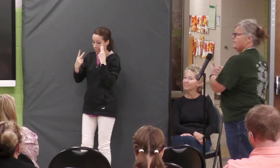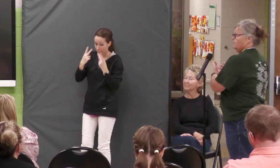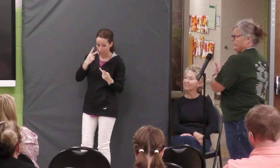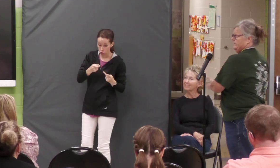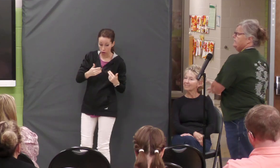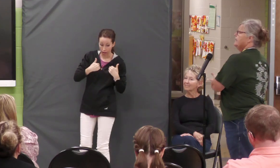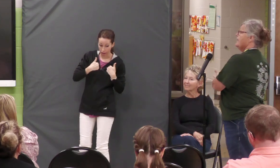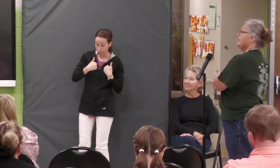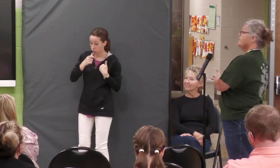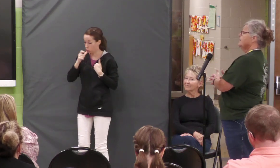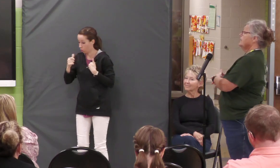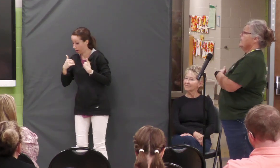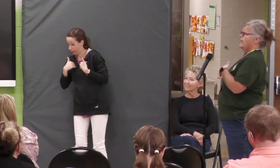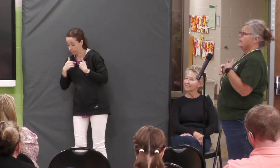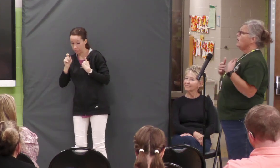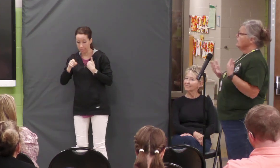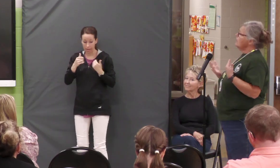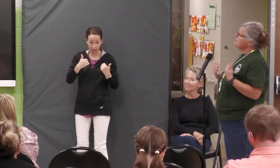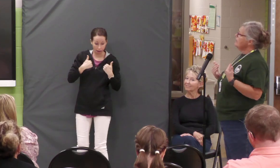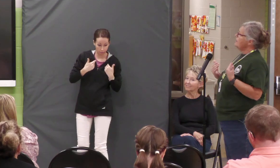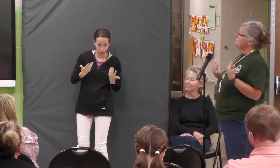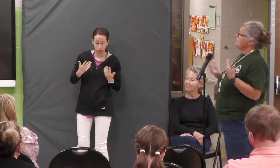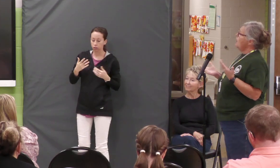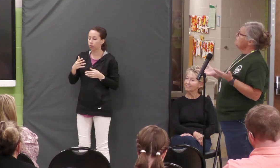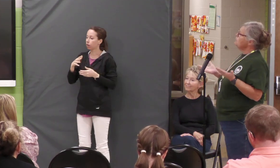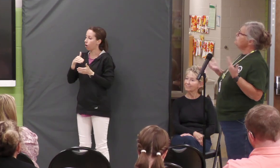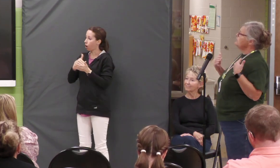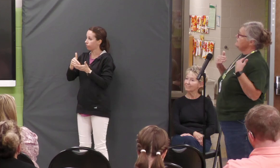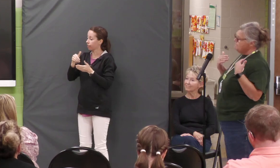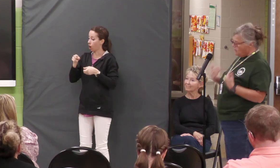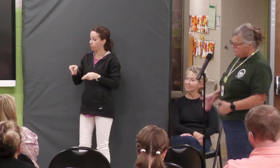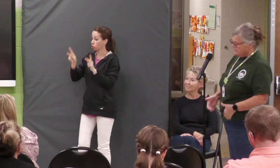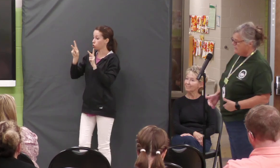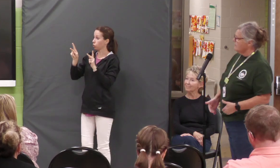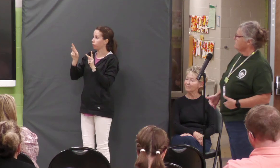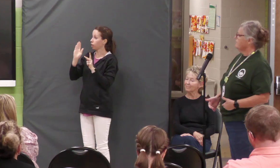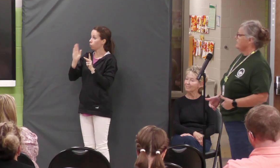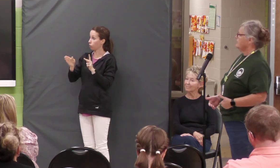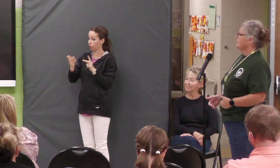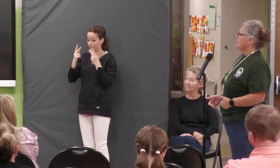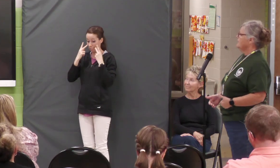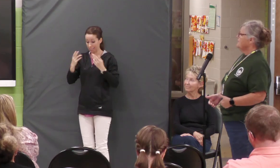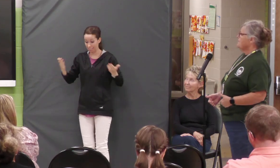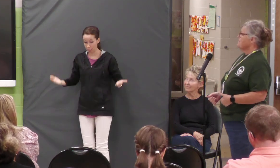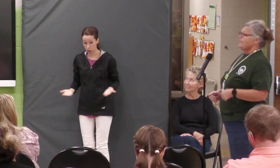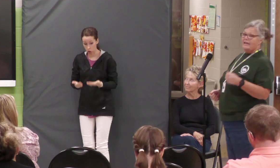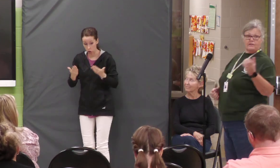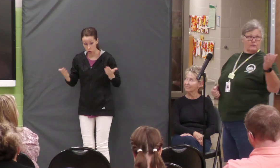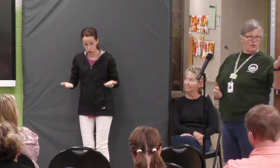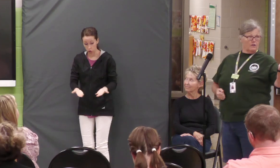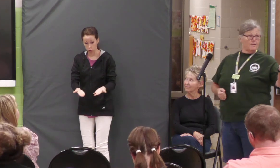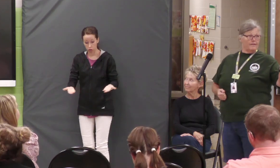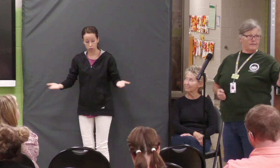have when they need to have and a lot of times opportunity falls at our feet and talking about